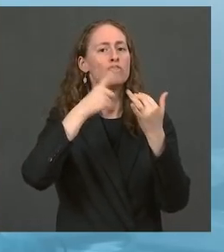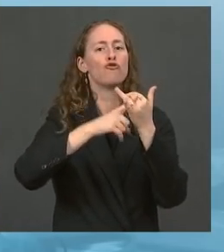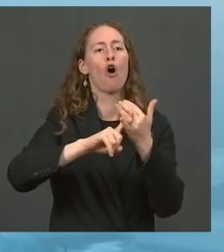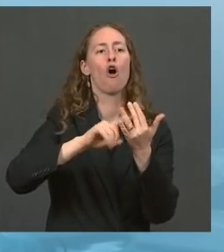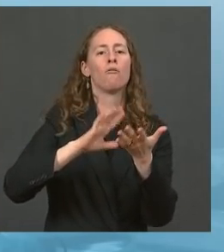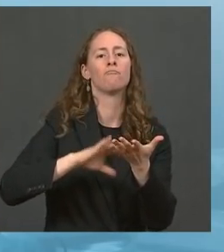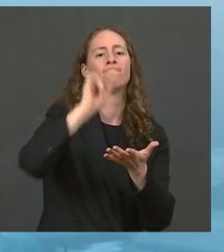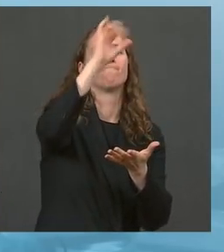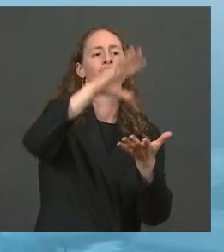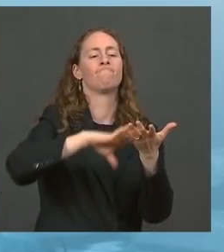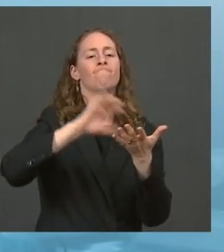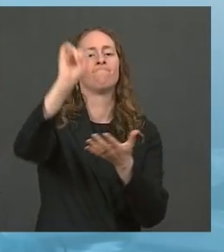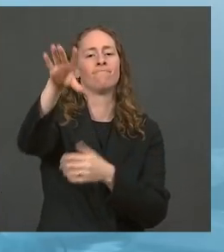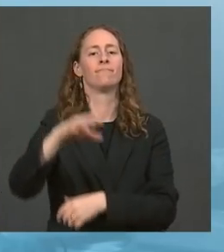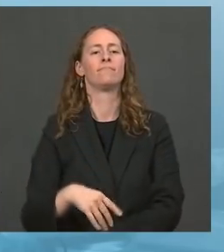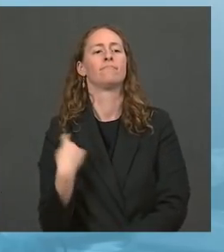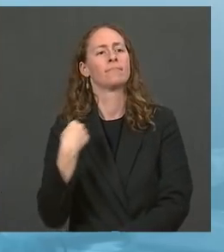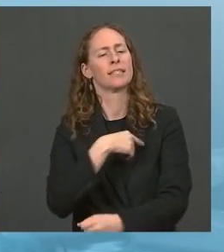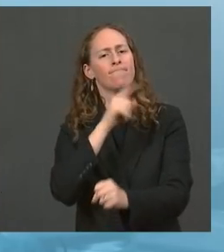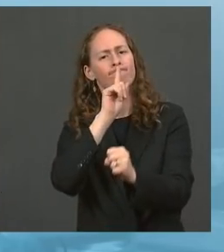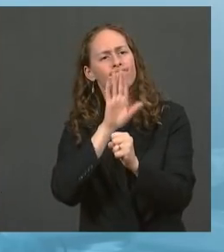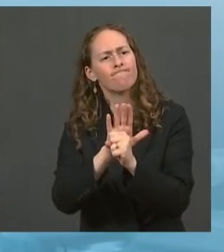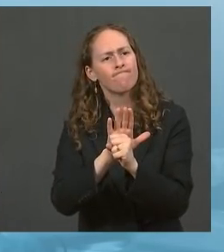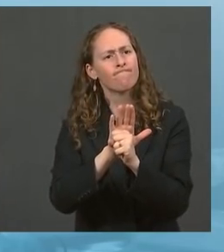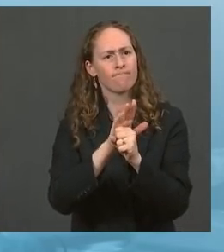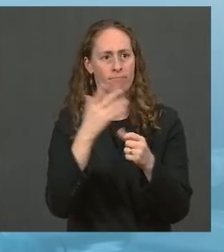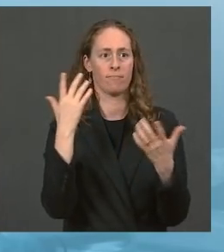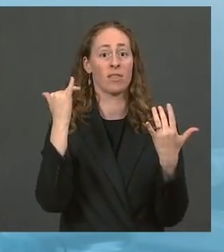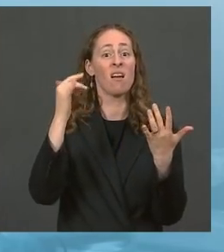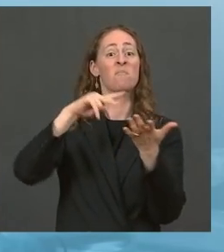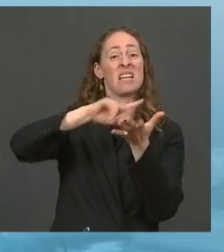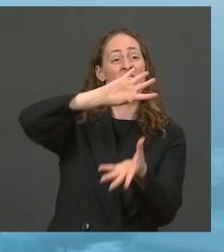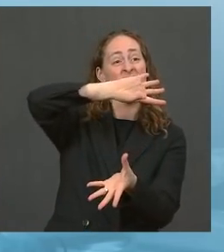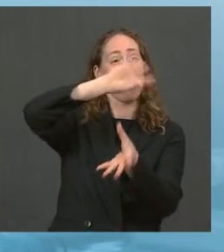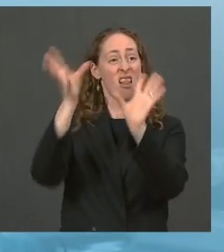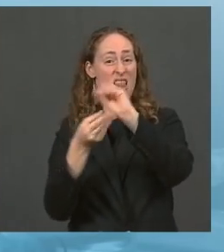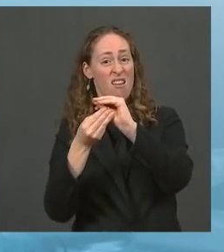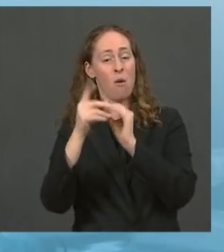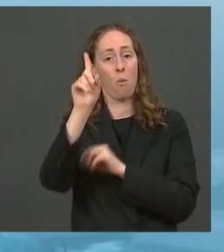of donated vaccines to over 1.1 billion vaccines to be donated.